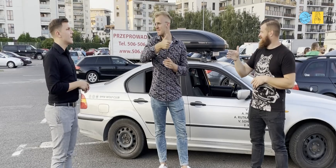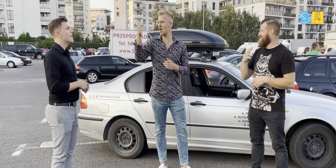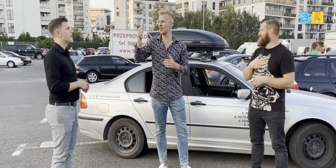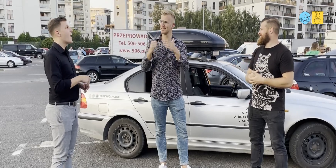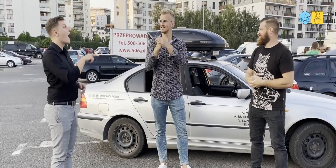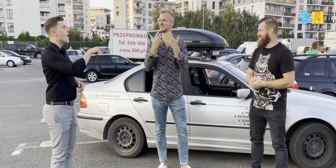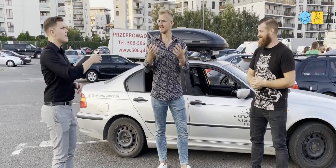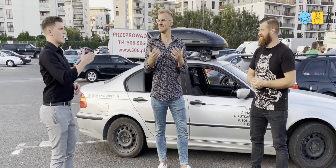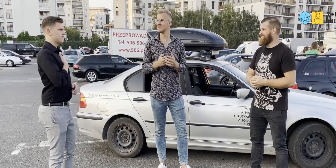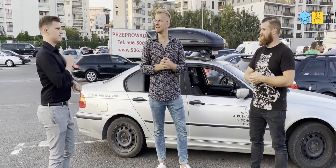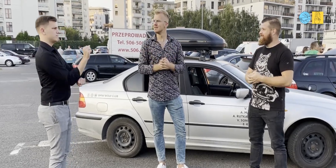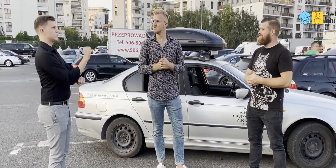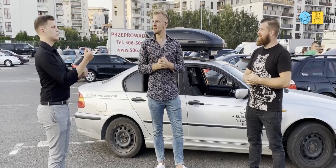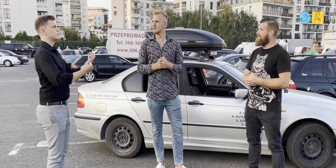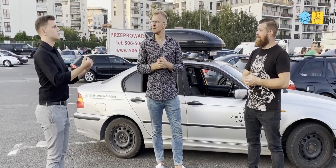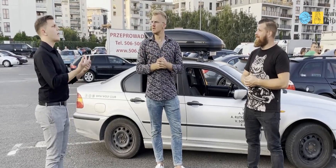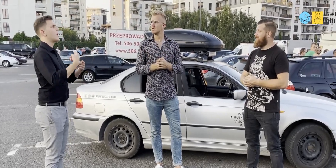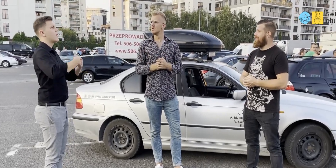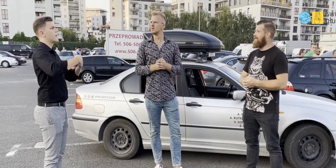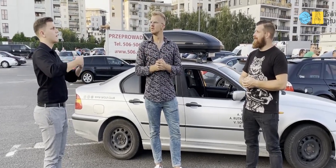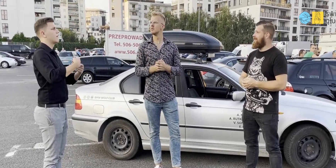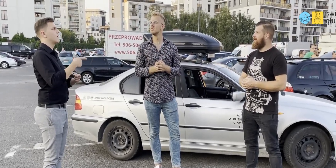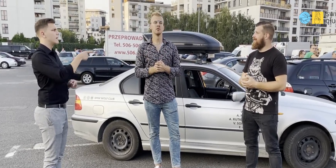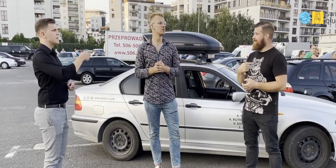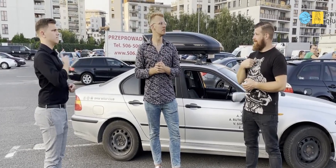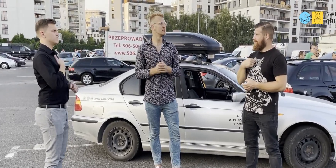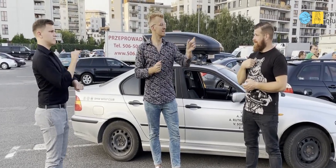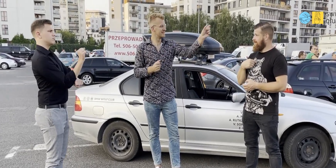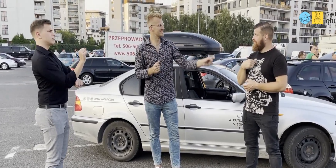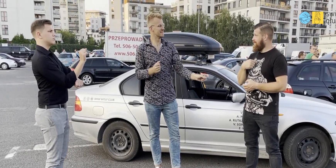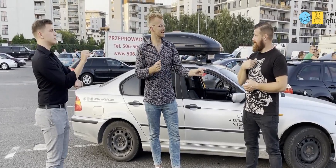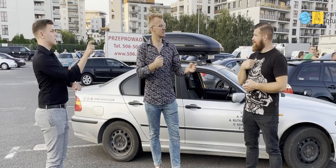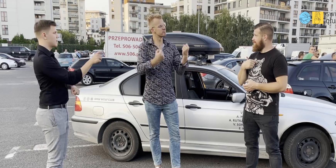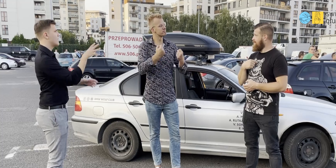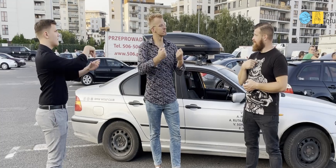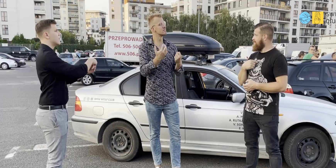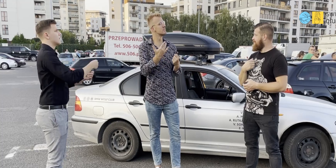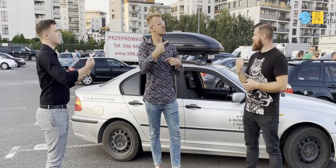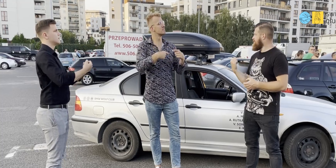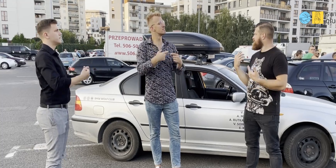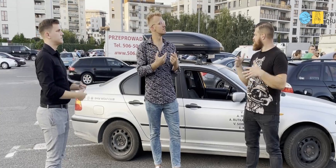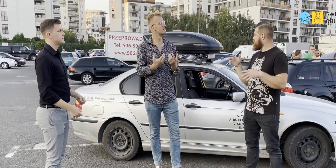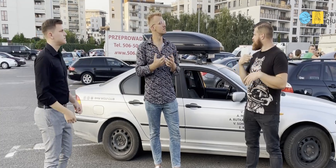I dream of a million! [K] OK! How long have you driven it?